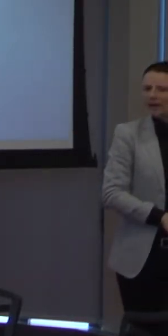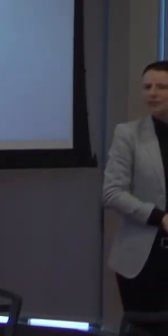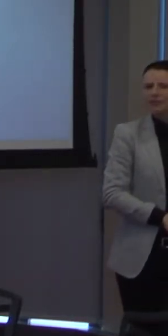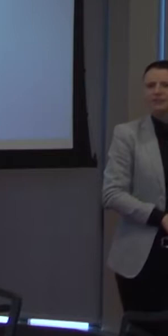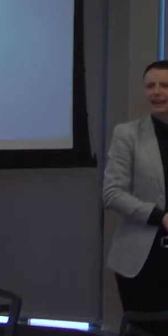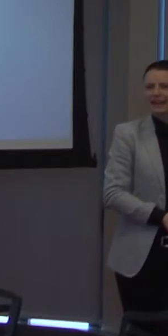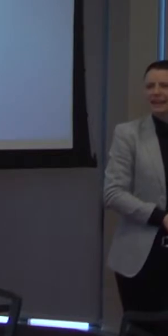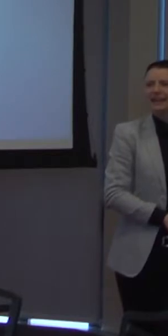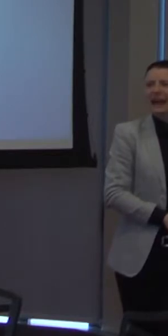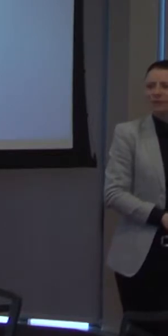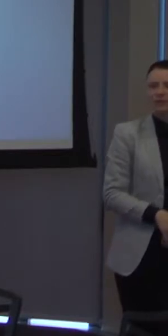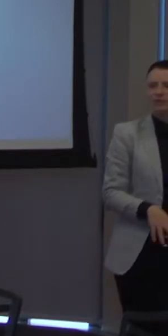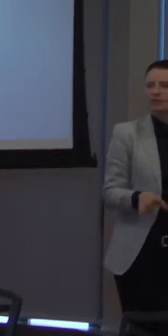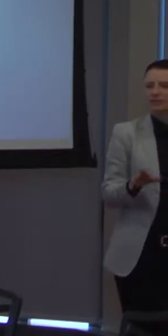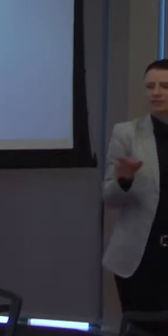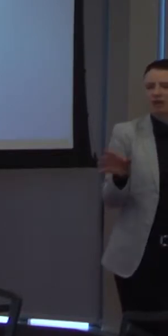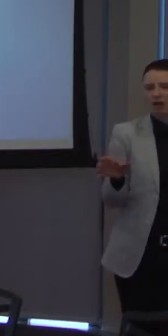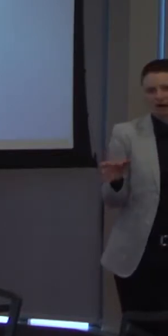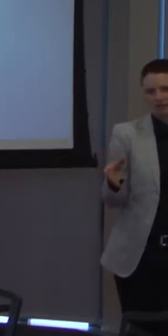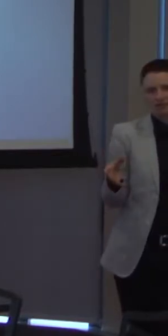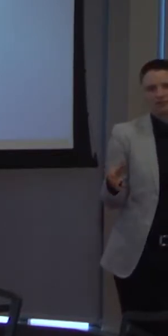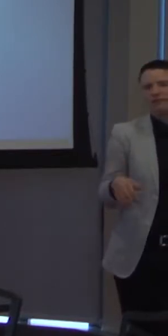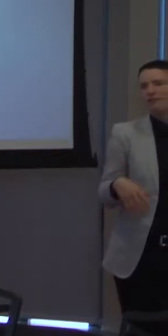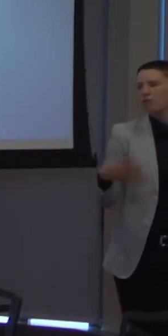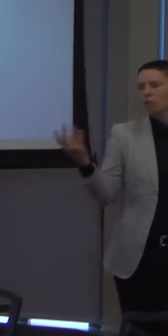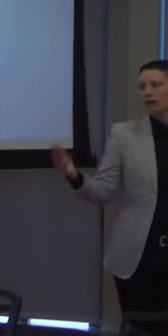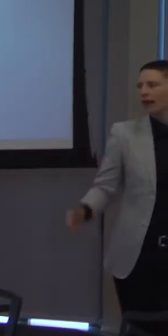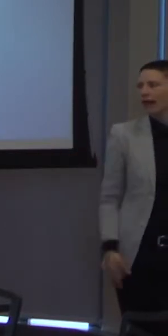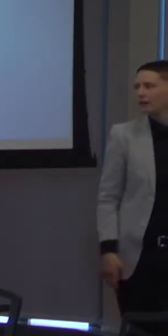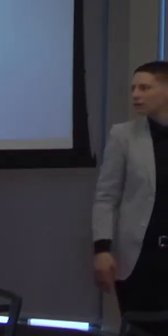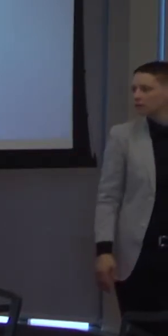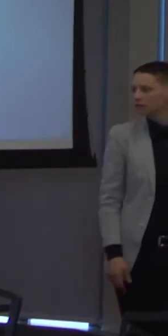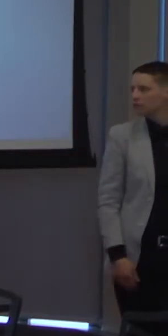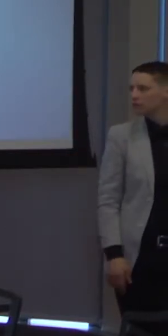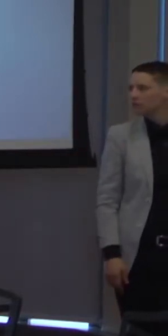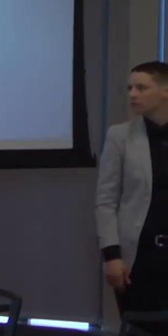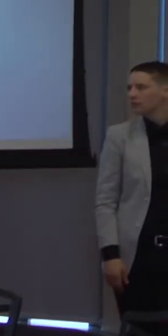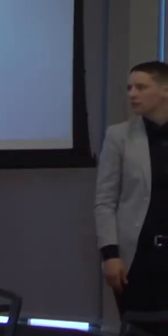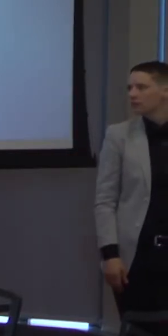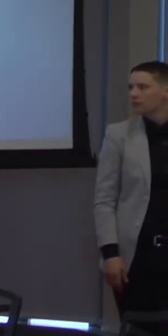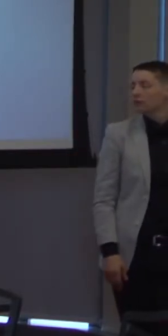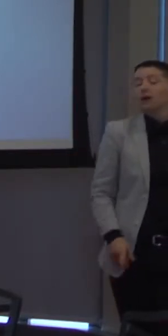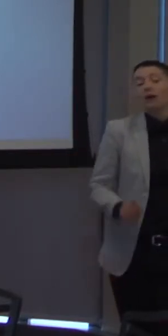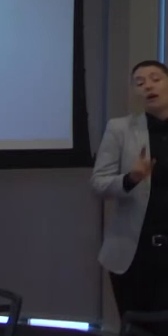where do you get it, and how much does it cost for a gallon? It's actually pretty nice,